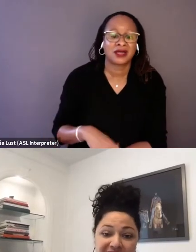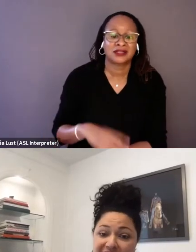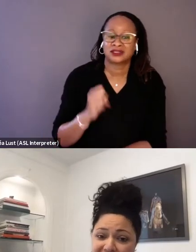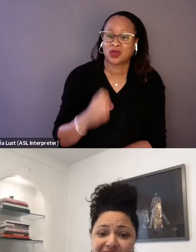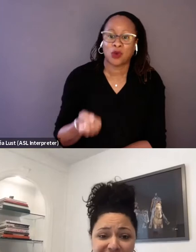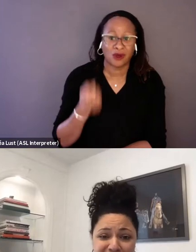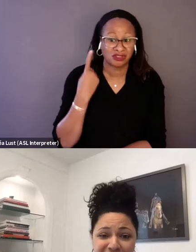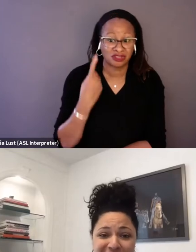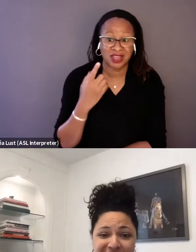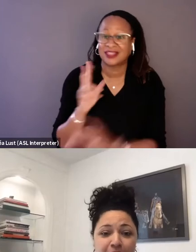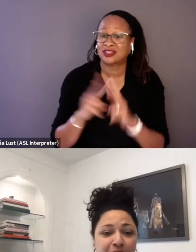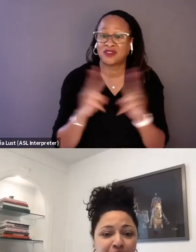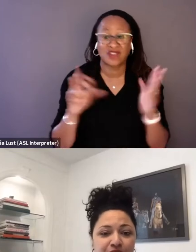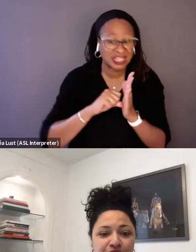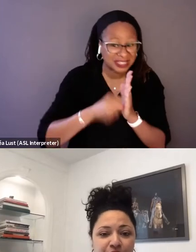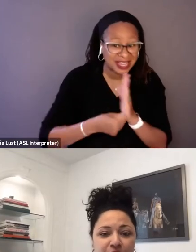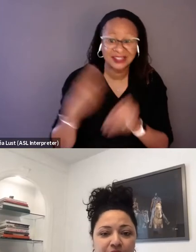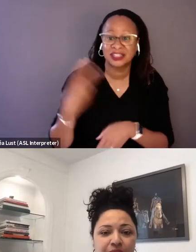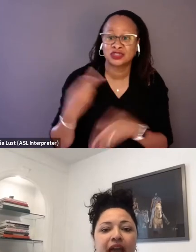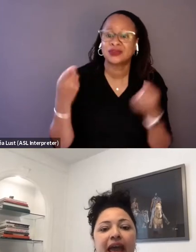intense history that happened before Stonewall